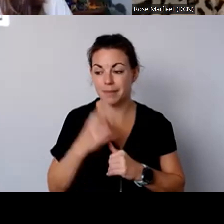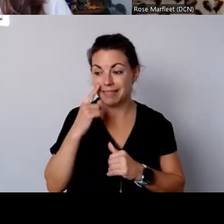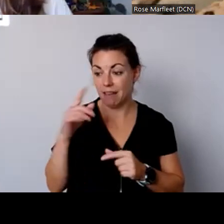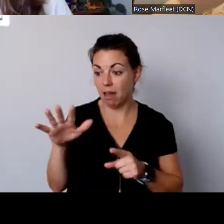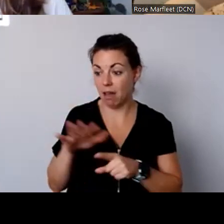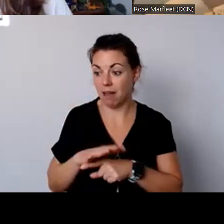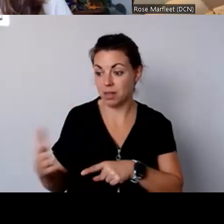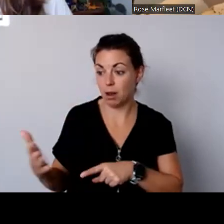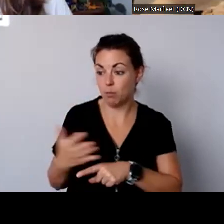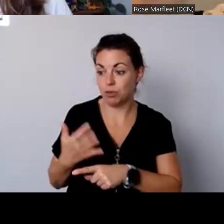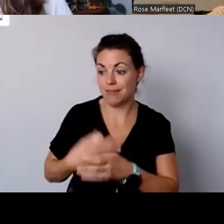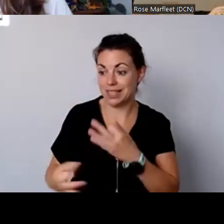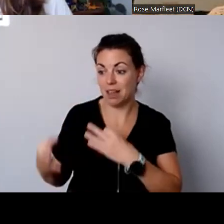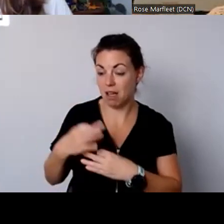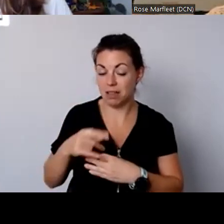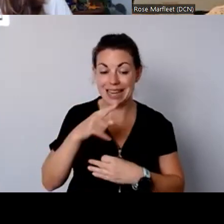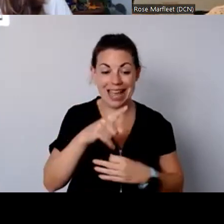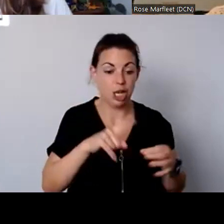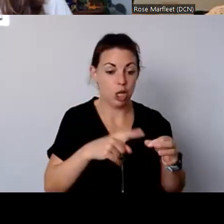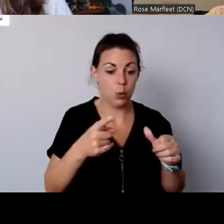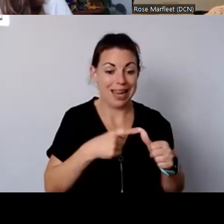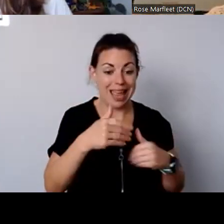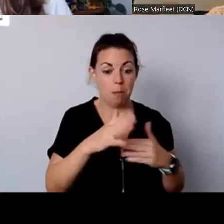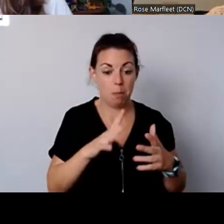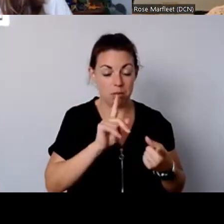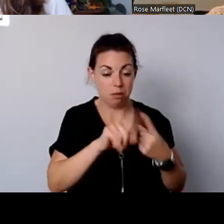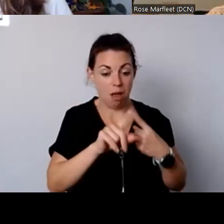all the ones in the Q&A box, if people want to have anything on their mind.